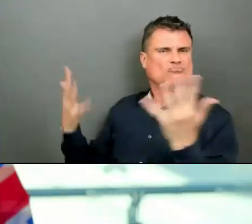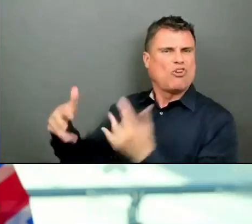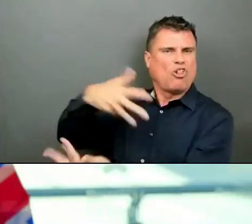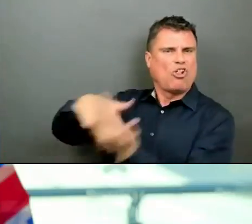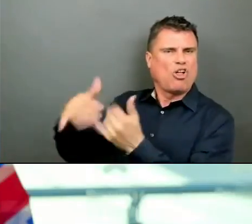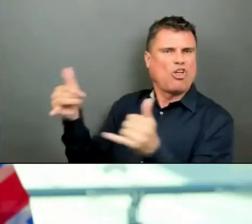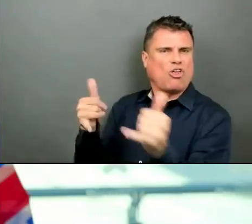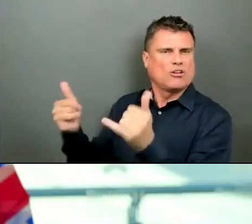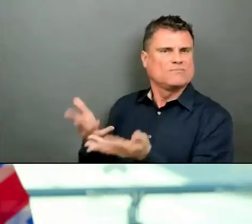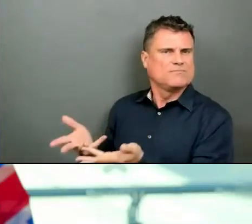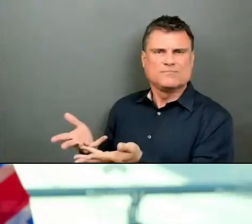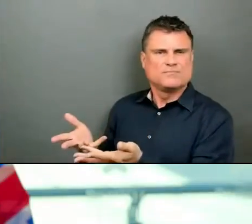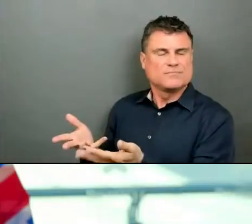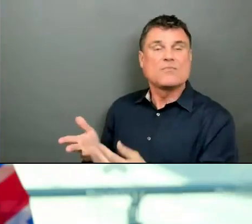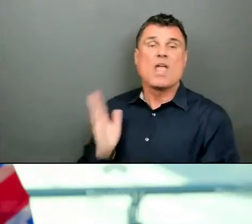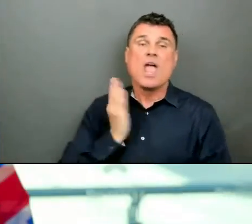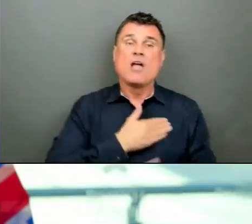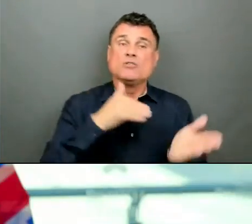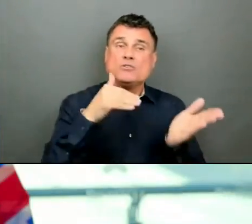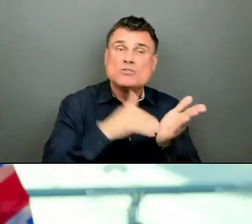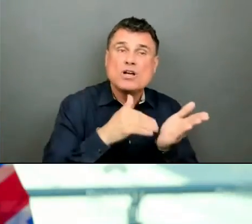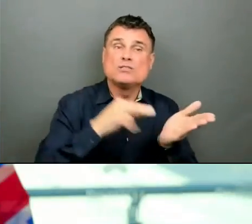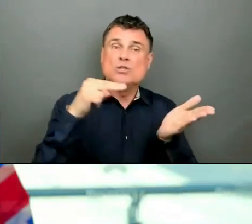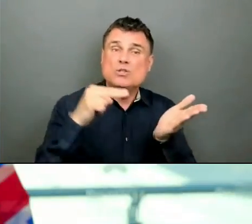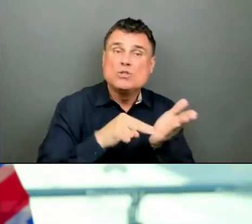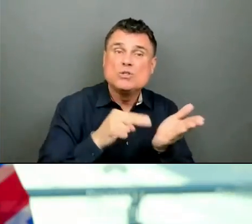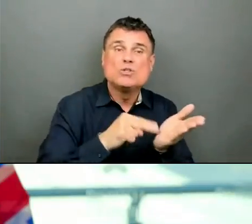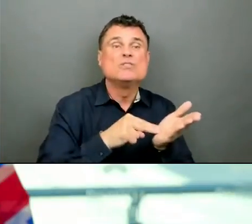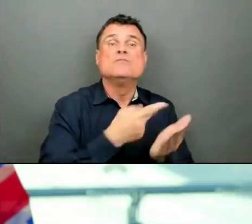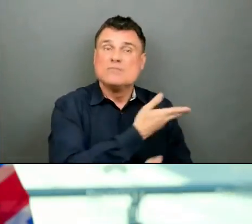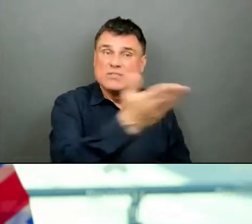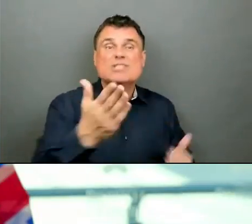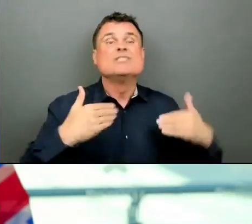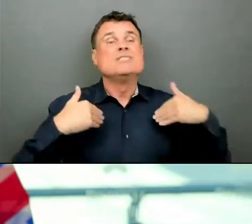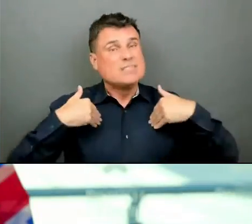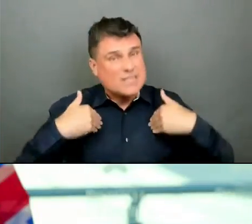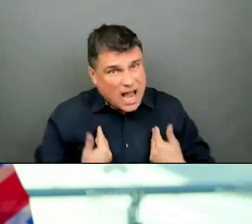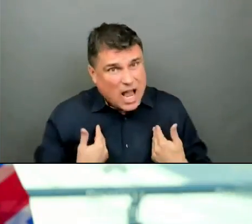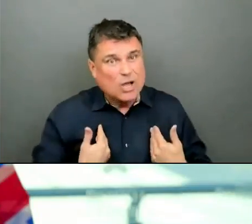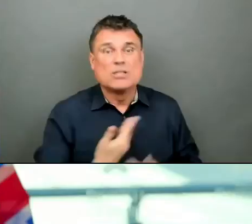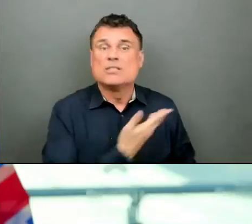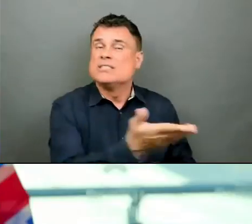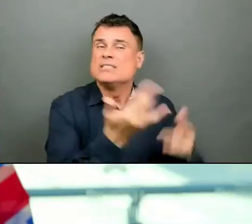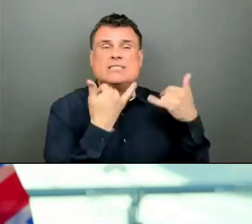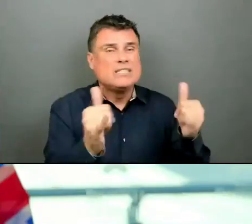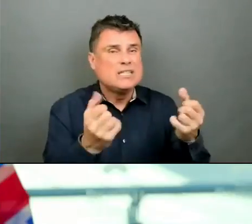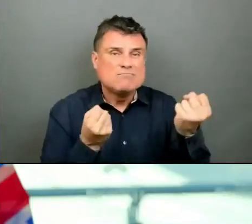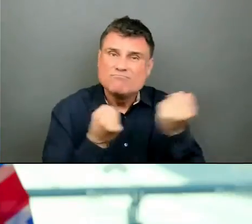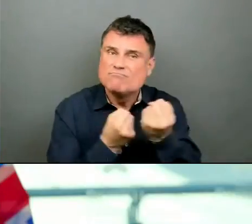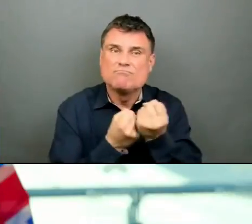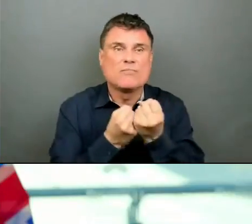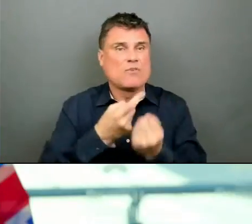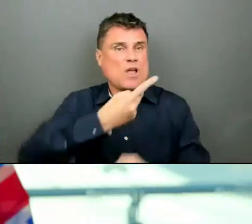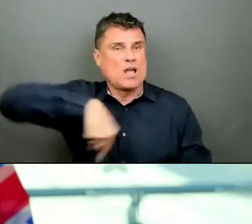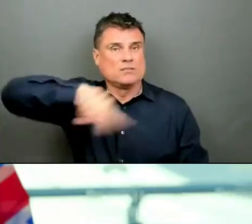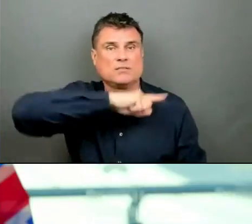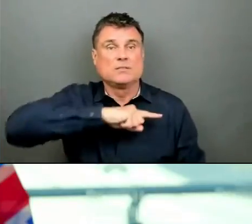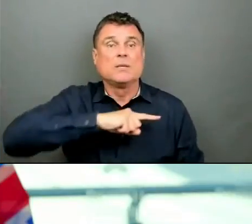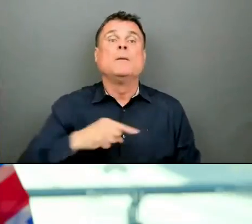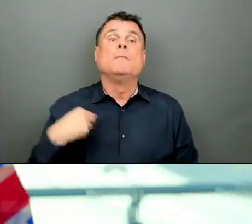health care workers, they are still here to support us. And we need to show them our support too. This virus has